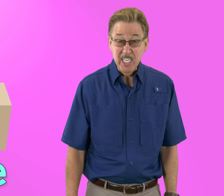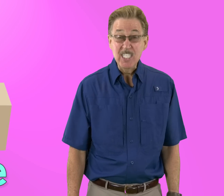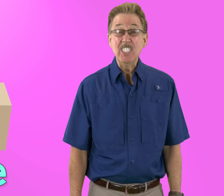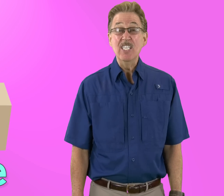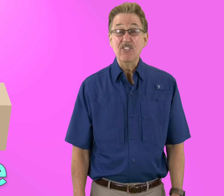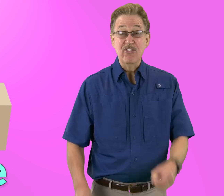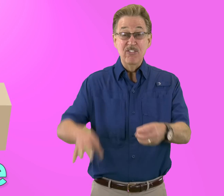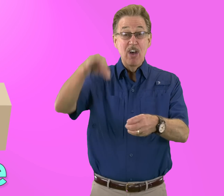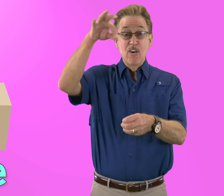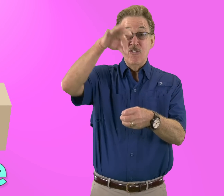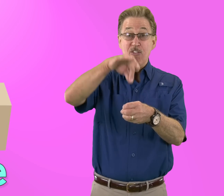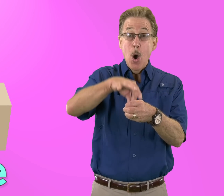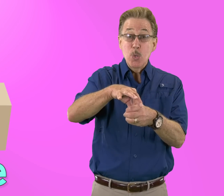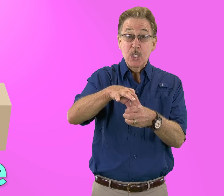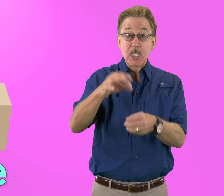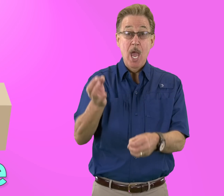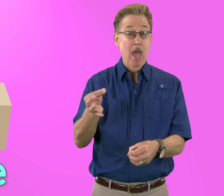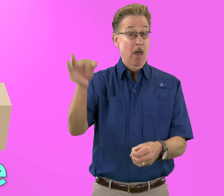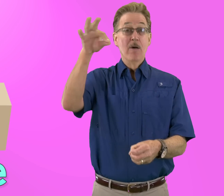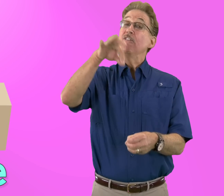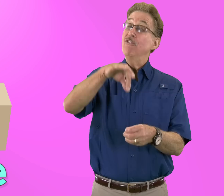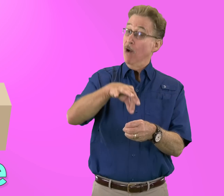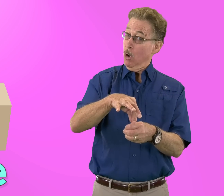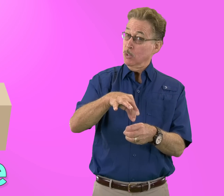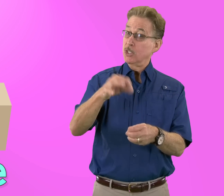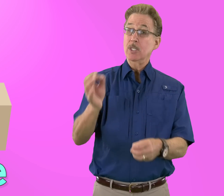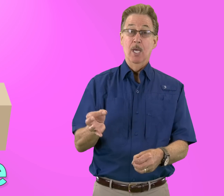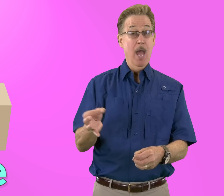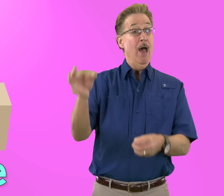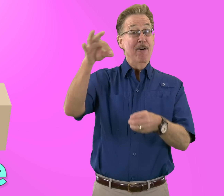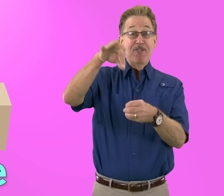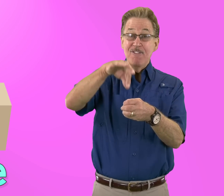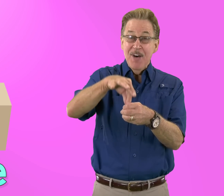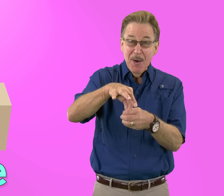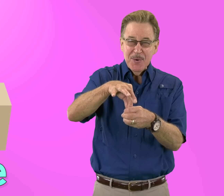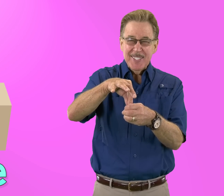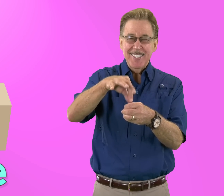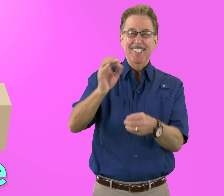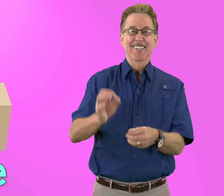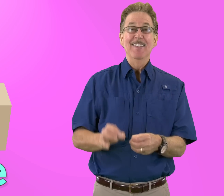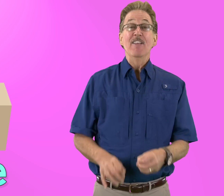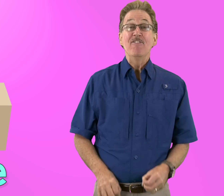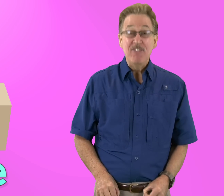V v says /v/ vote, vote, vote